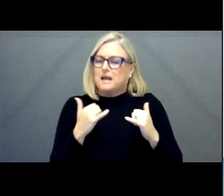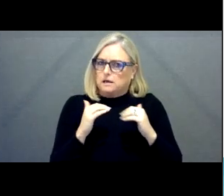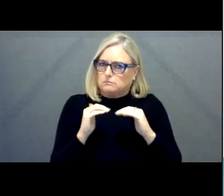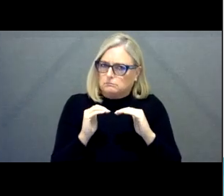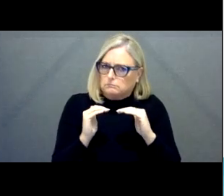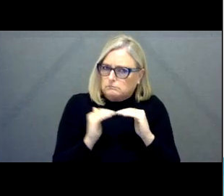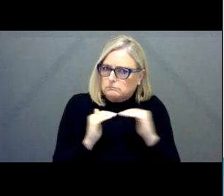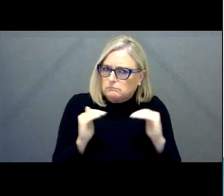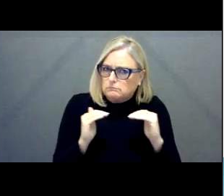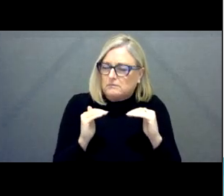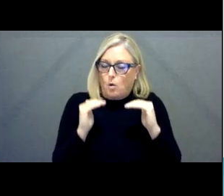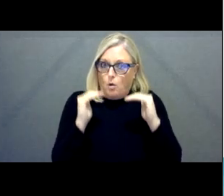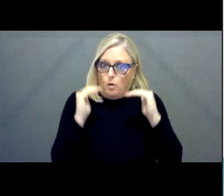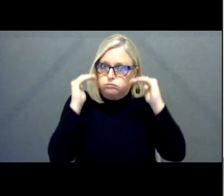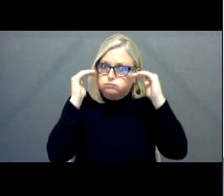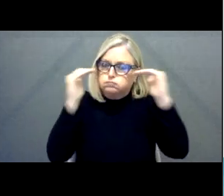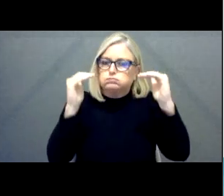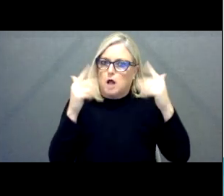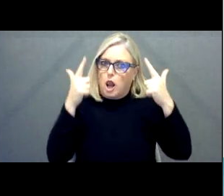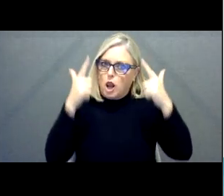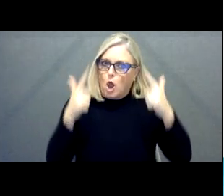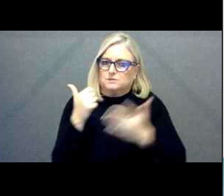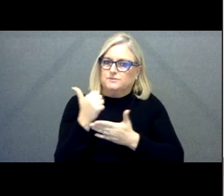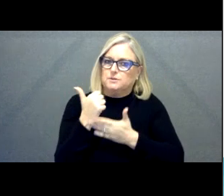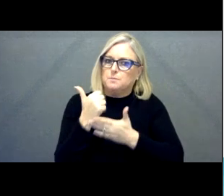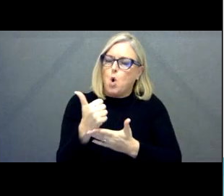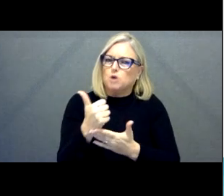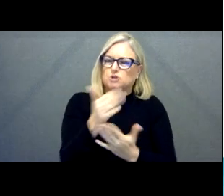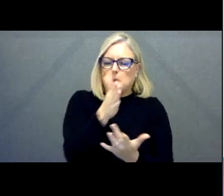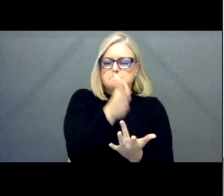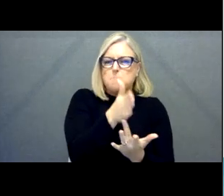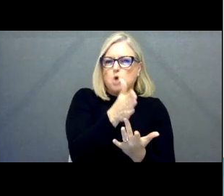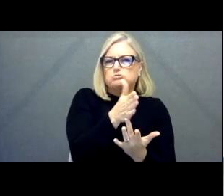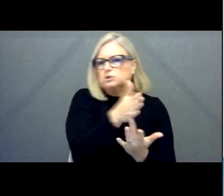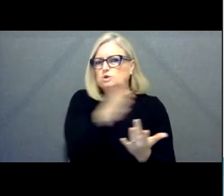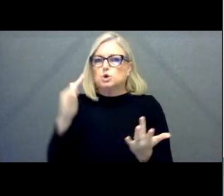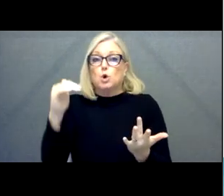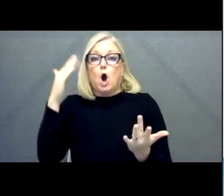previous slide about the moderate to high risk if somebody's of a lower risk of reoffending uh they